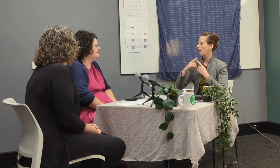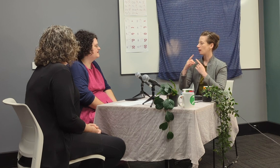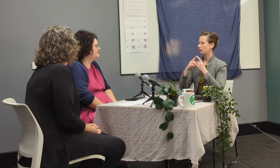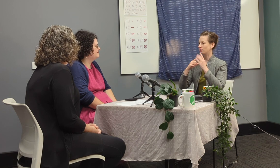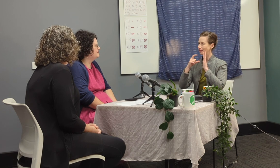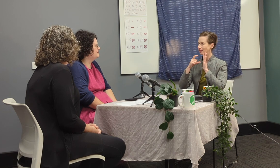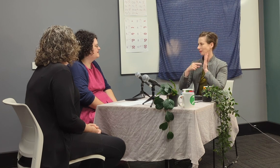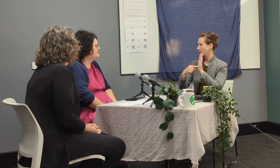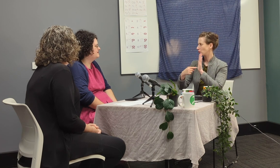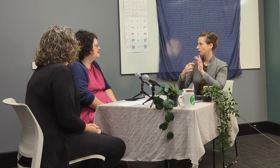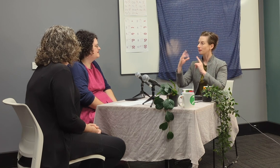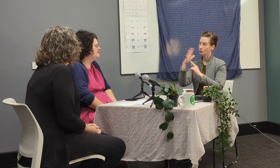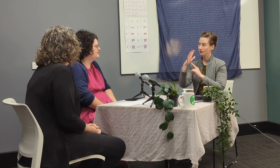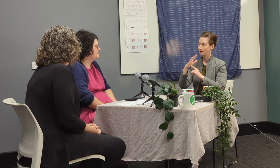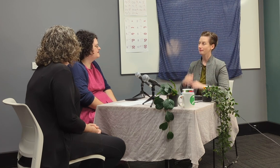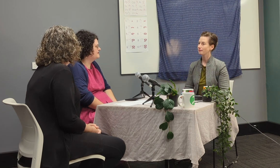That’s a big reason why depiction is very important.